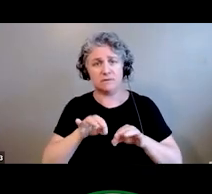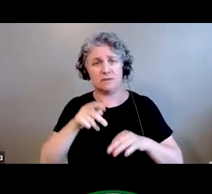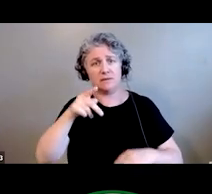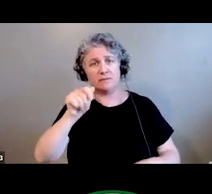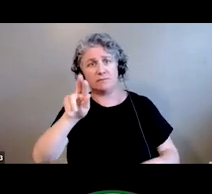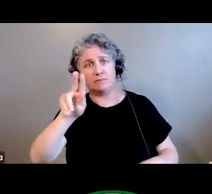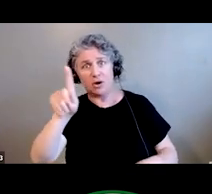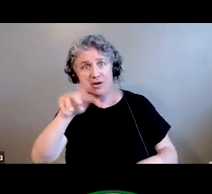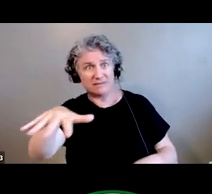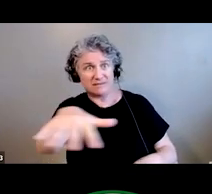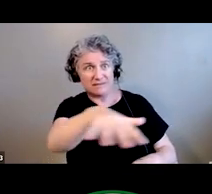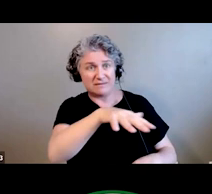in the area.